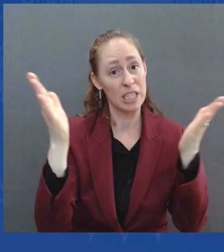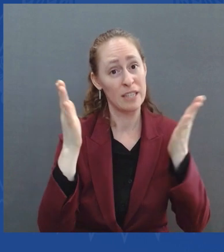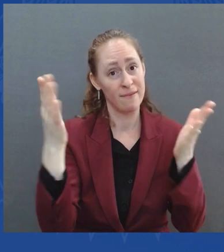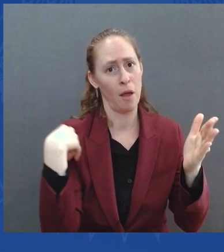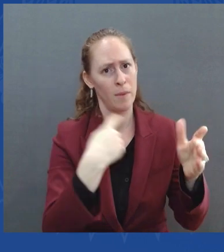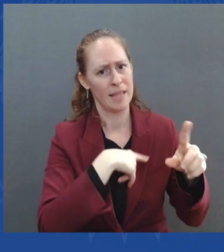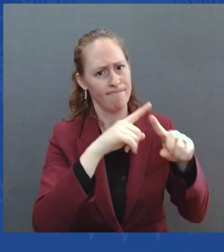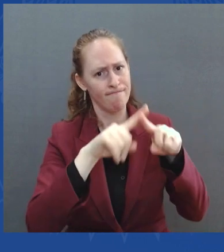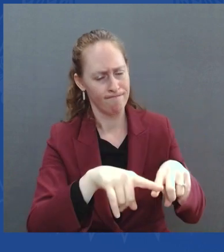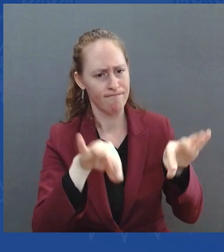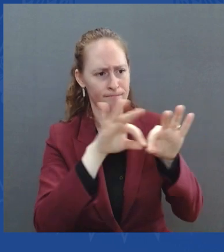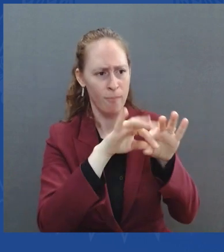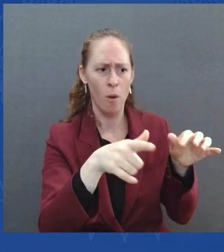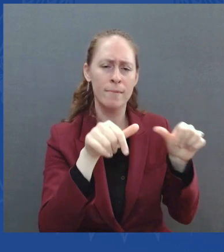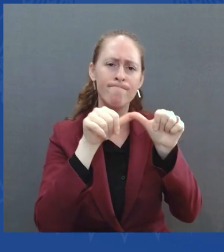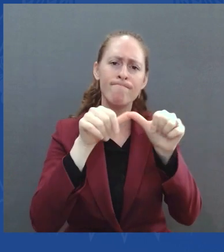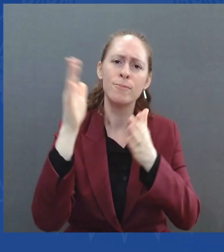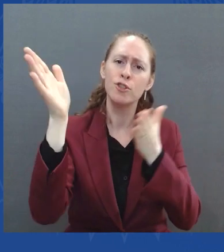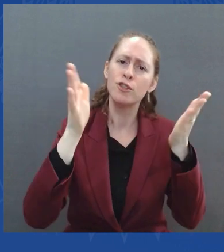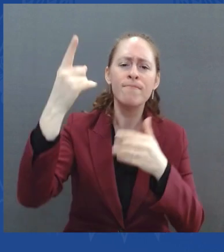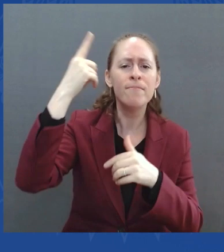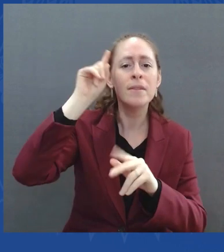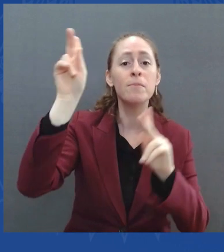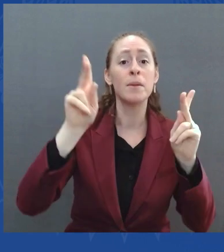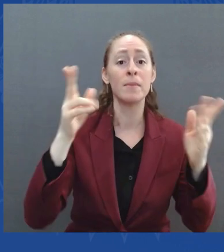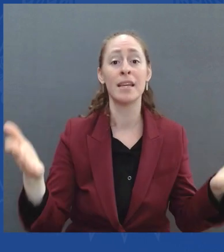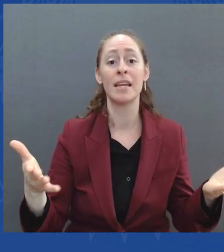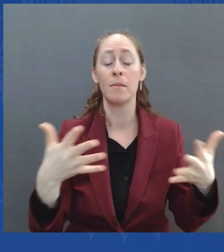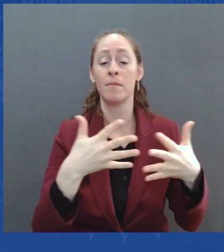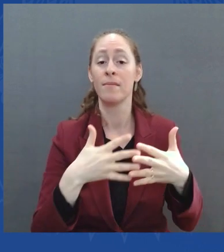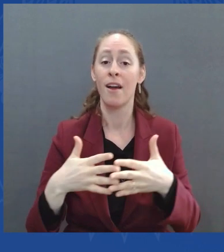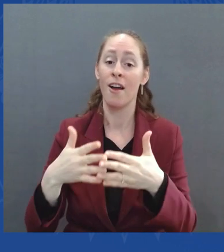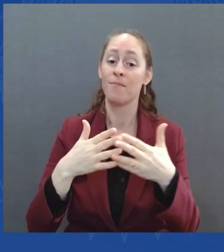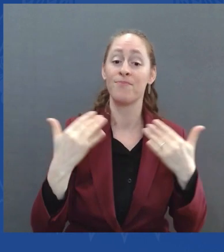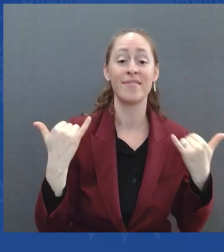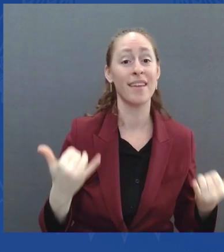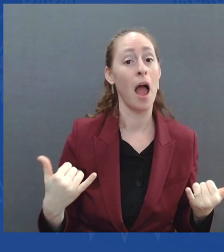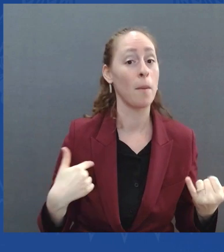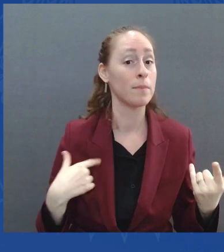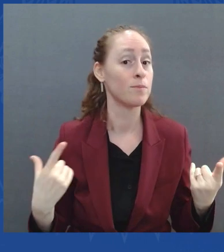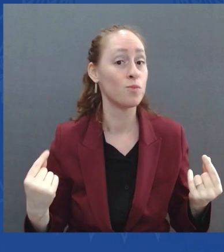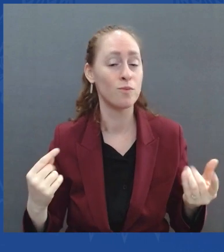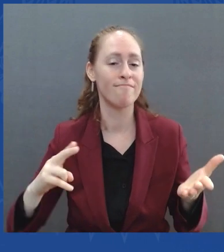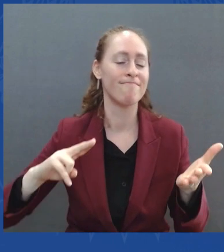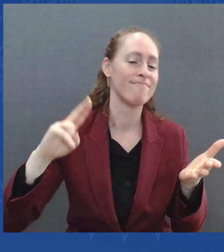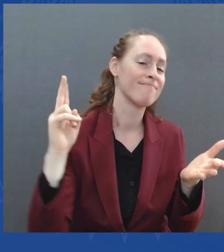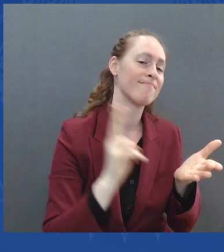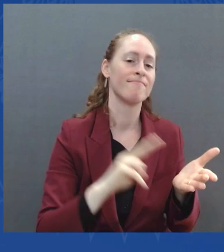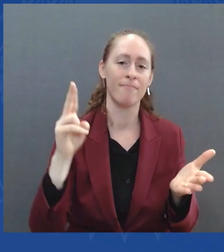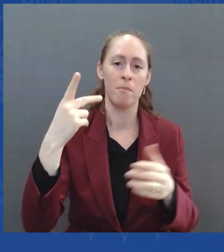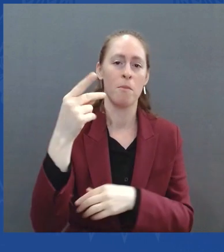for generations to come. Now, I'll now go over and sign that postal bill. And those of you who are going to come up while I sign it,